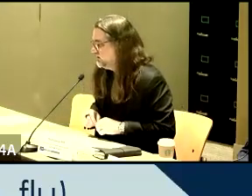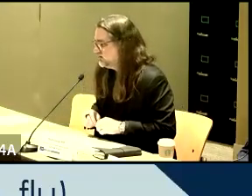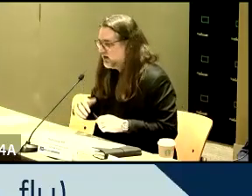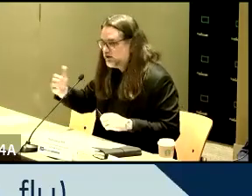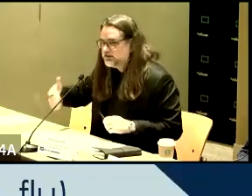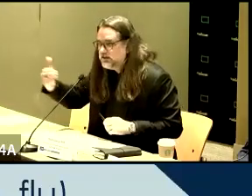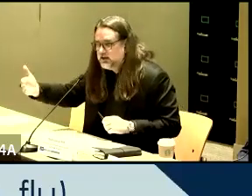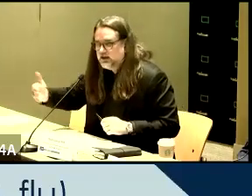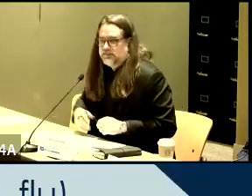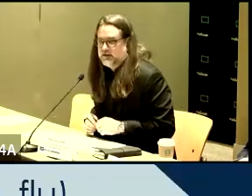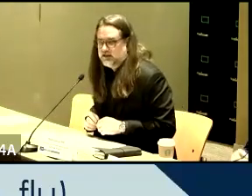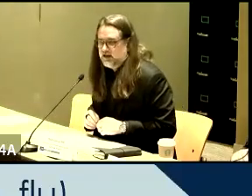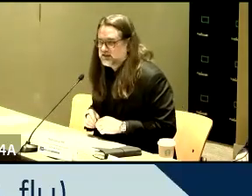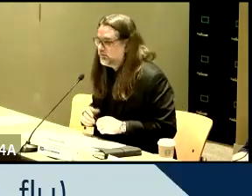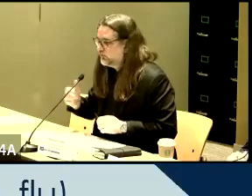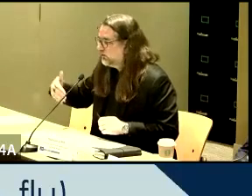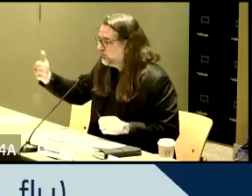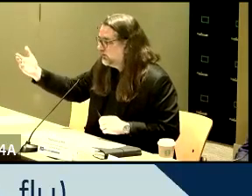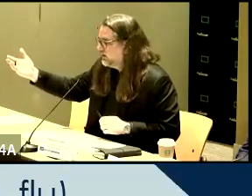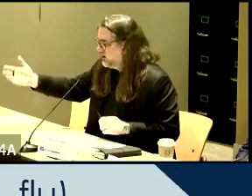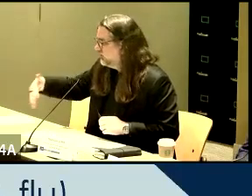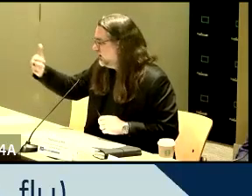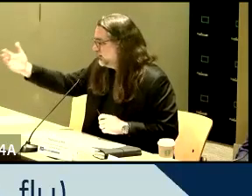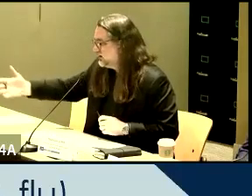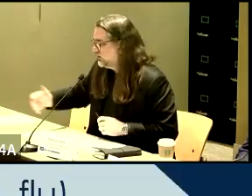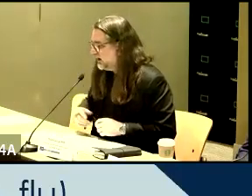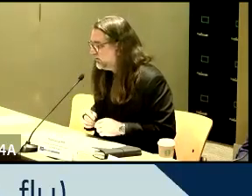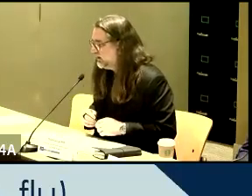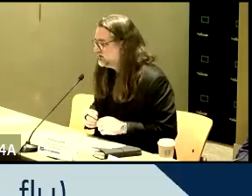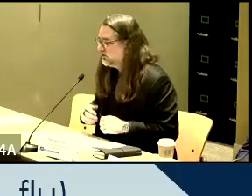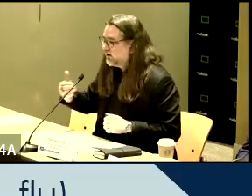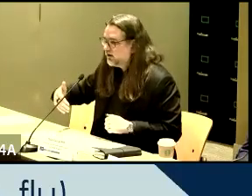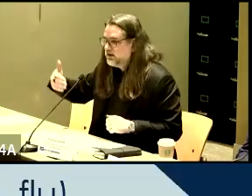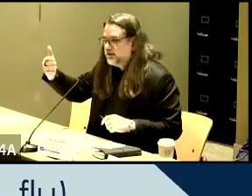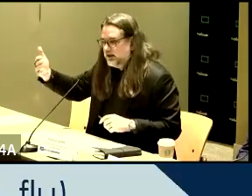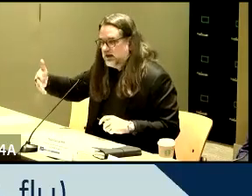This is Rt is an estimate of growth of a particular outbreak.